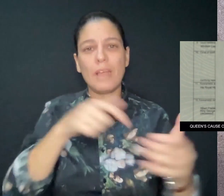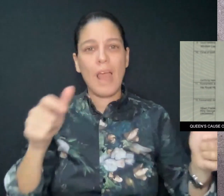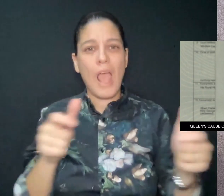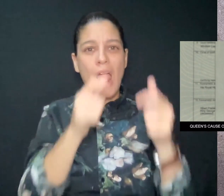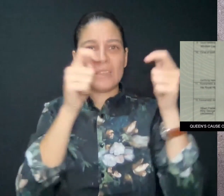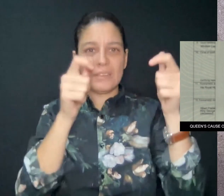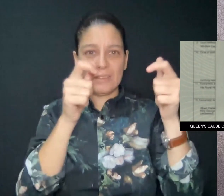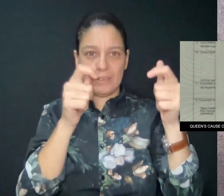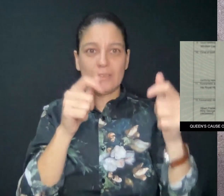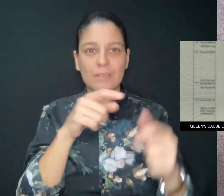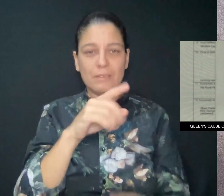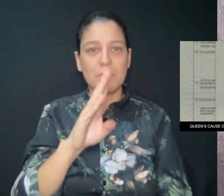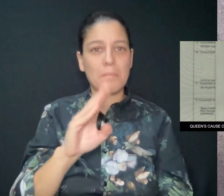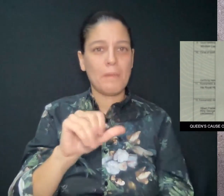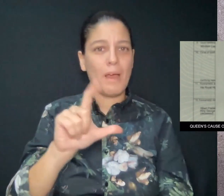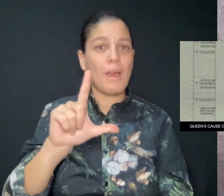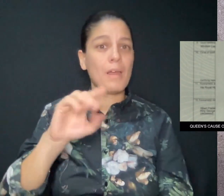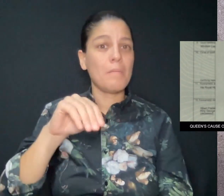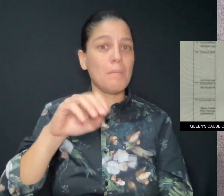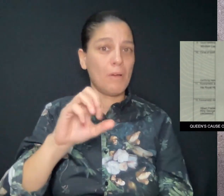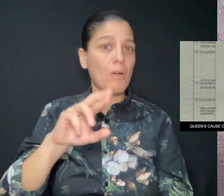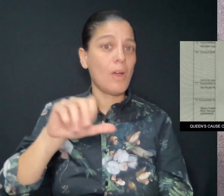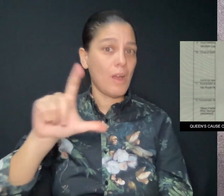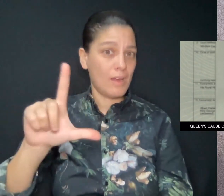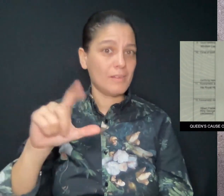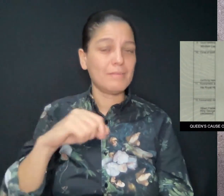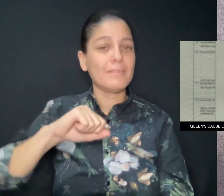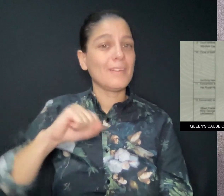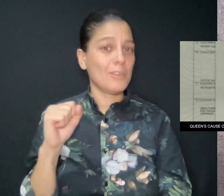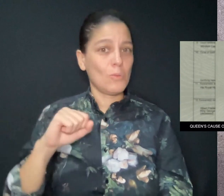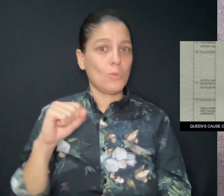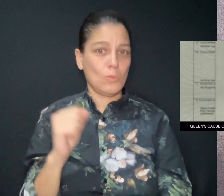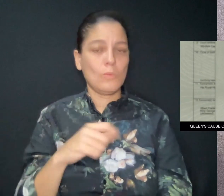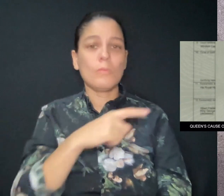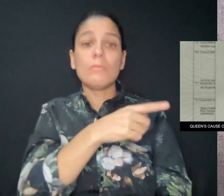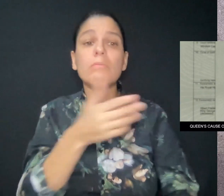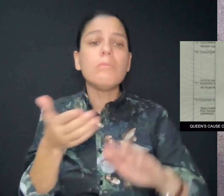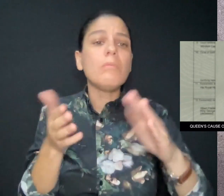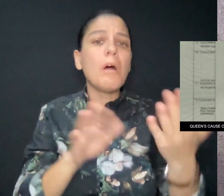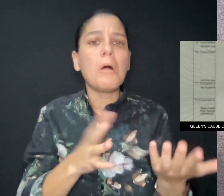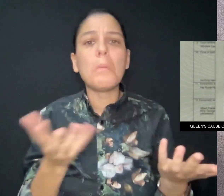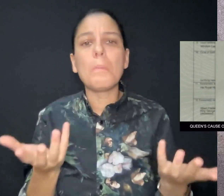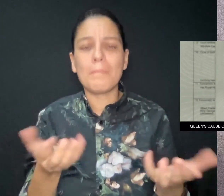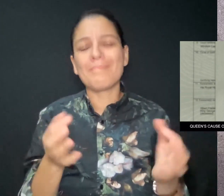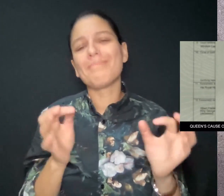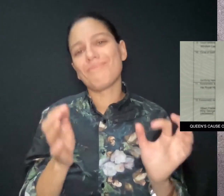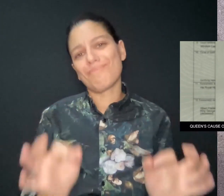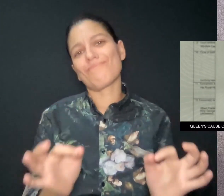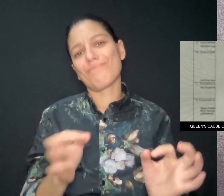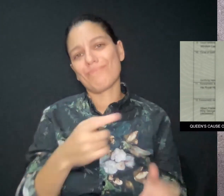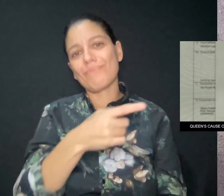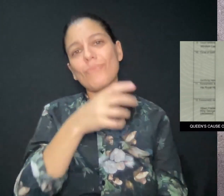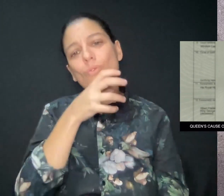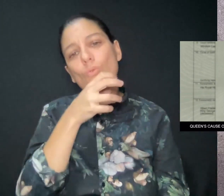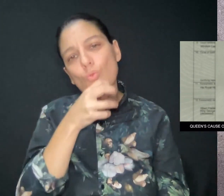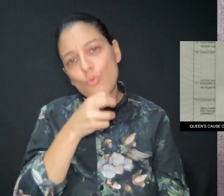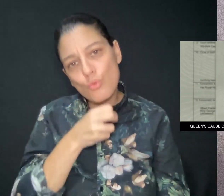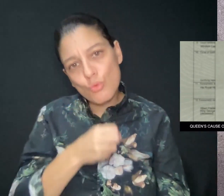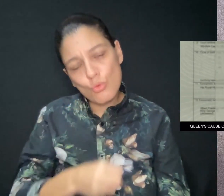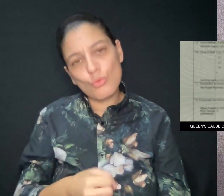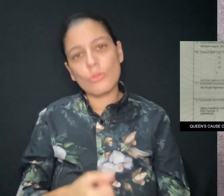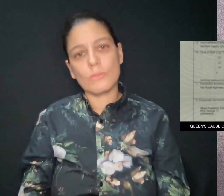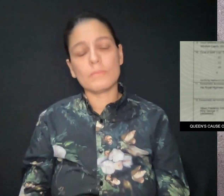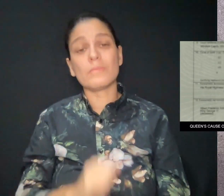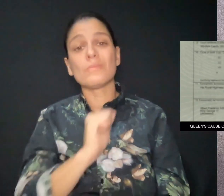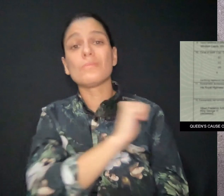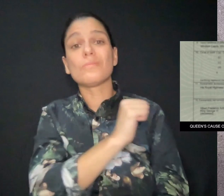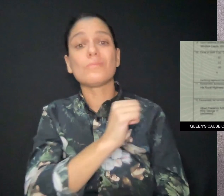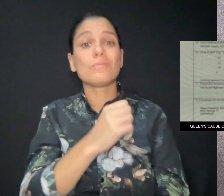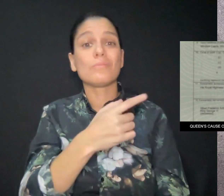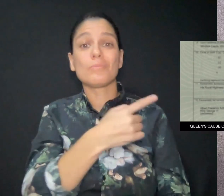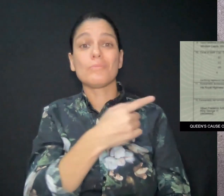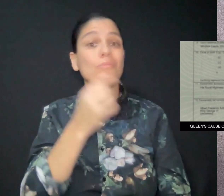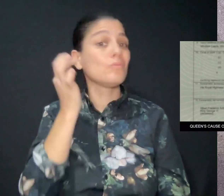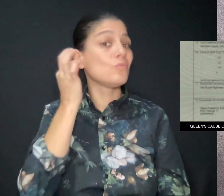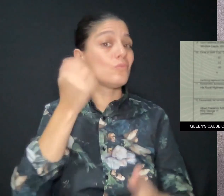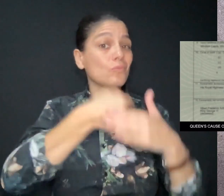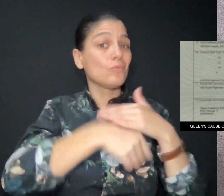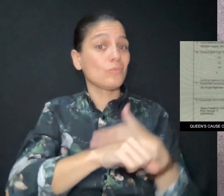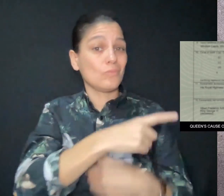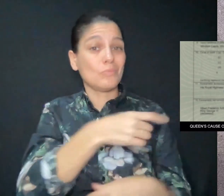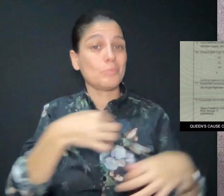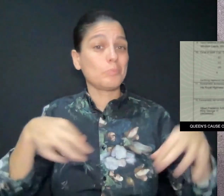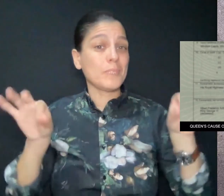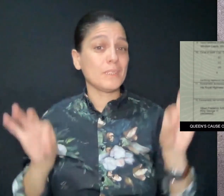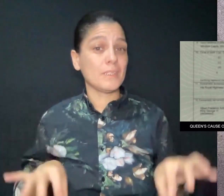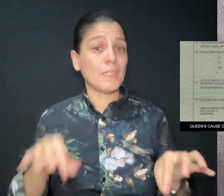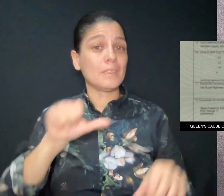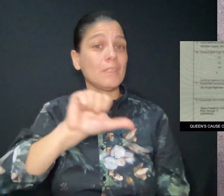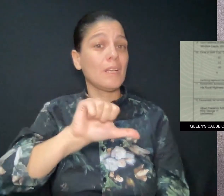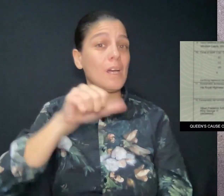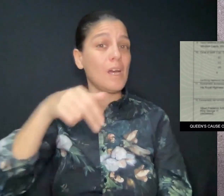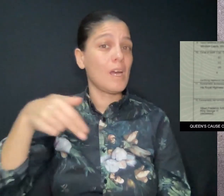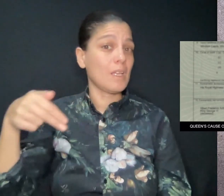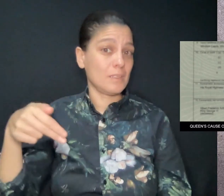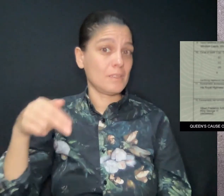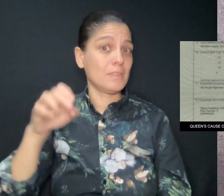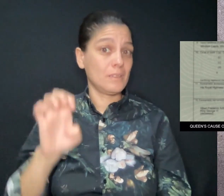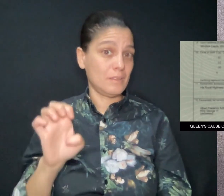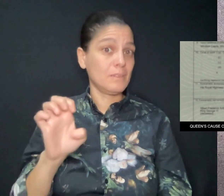8 at Balmoral Castle in Scotland the cause of death is listed as old age her daughter